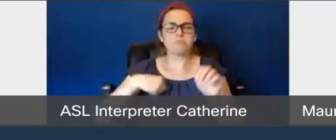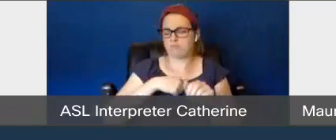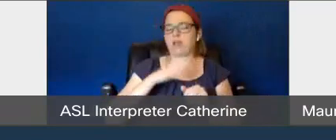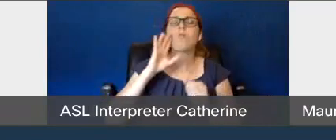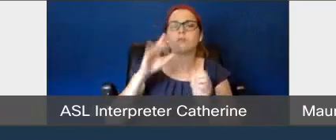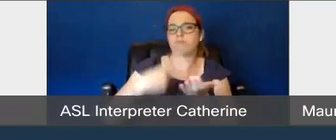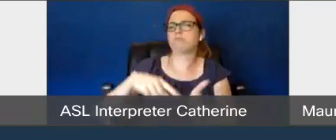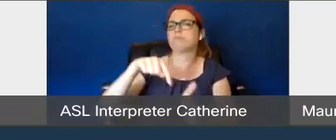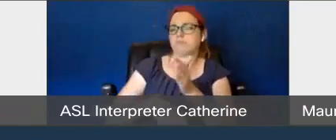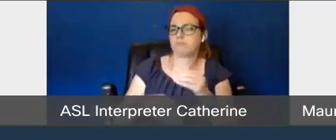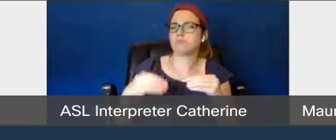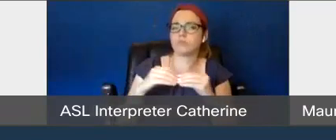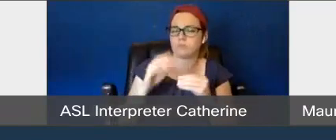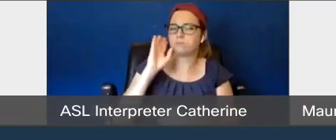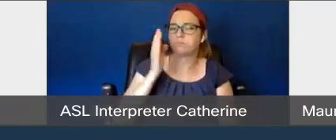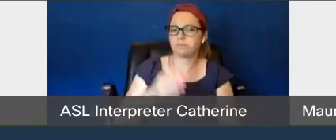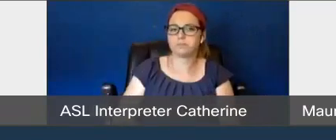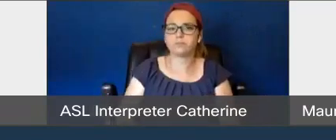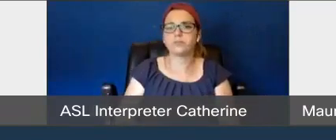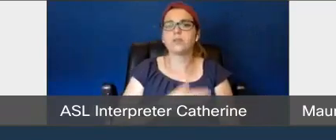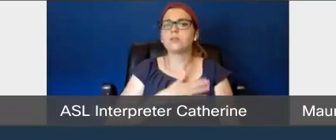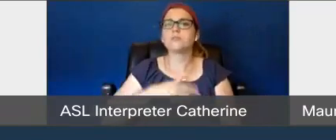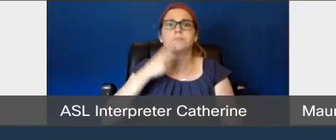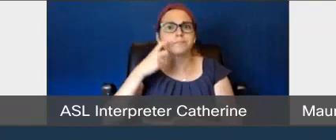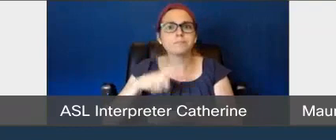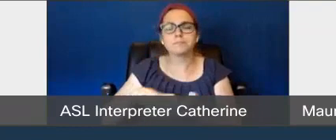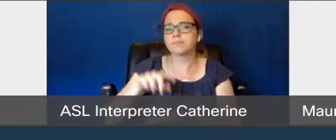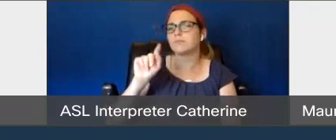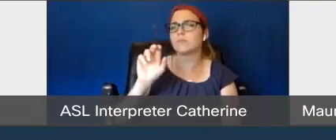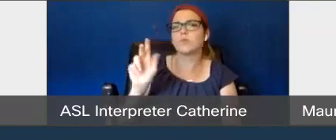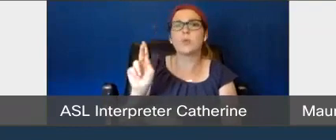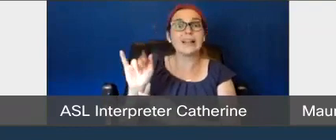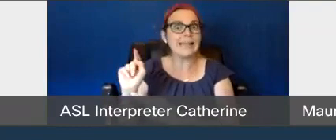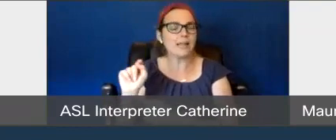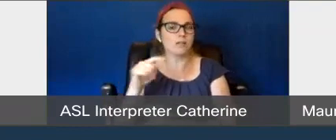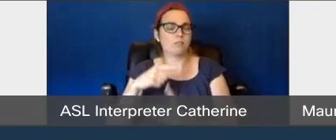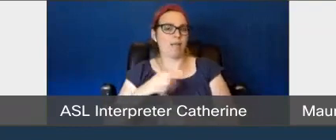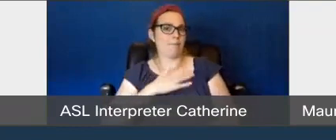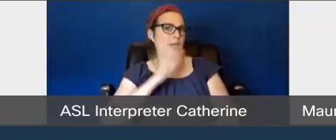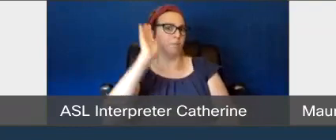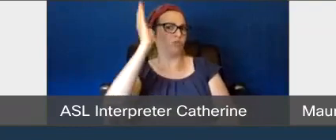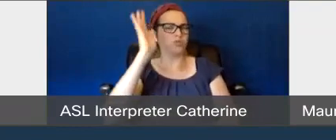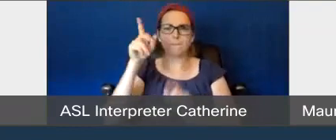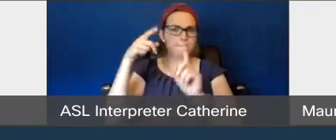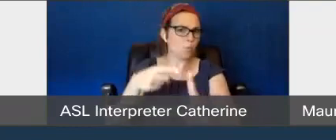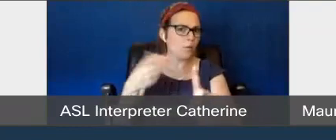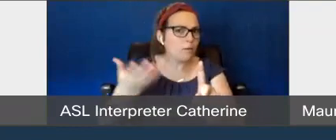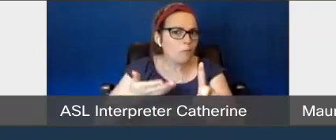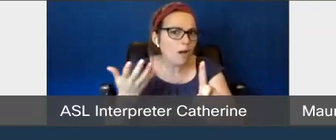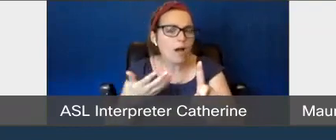Please note that the purpose of the toolkit and today's presentation is not to provide a basic primer